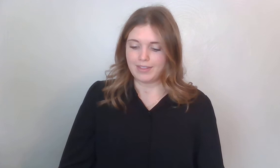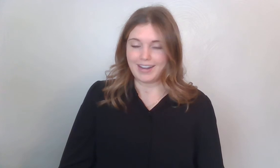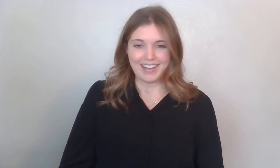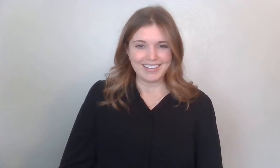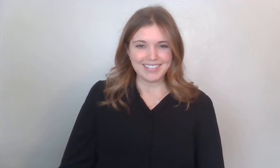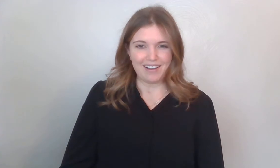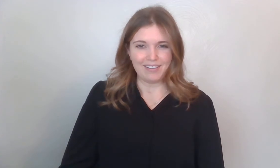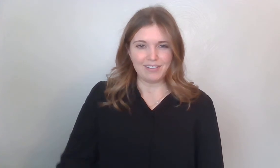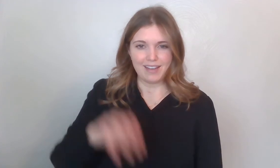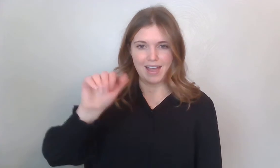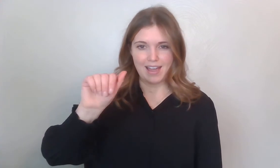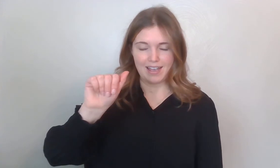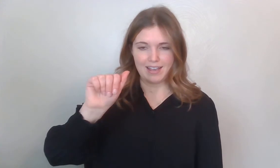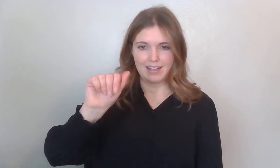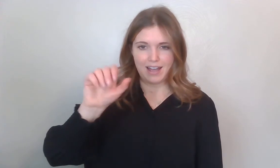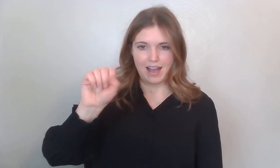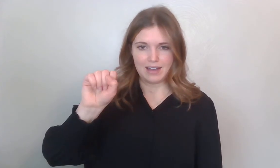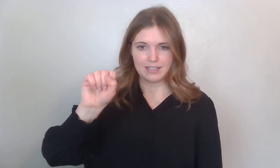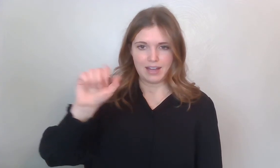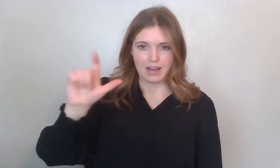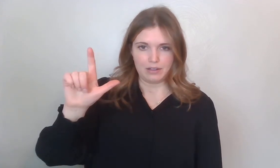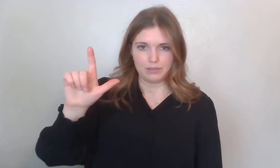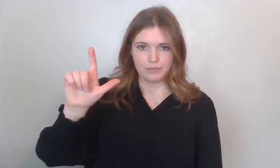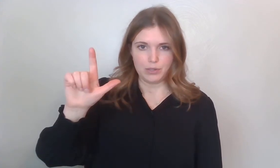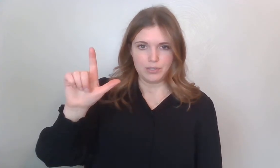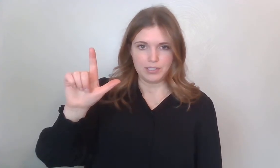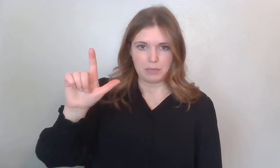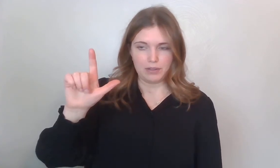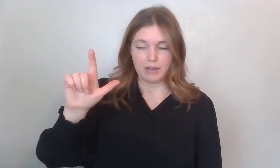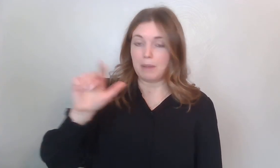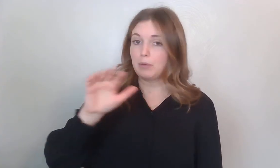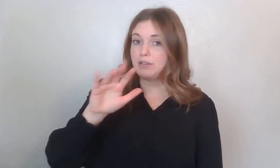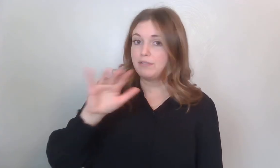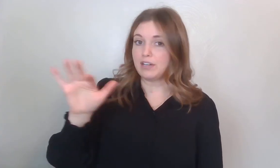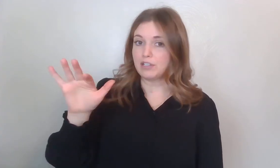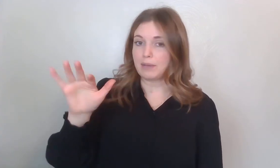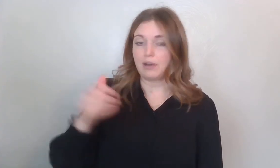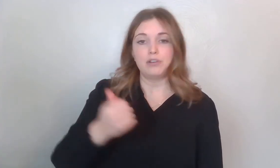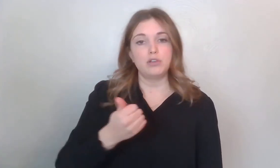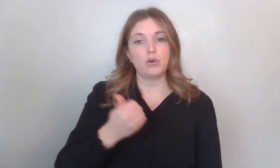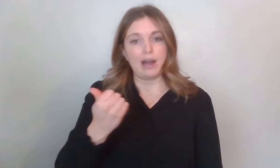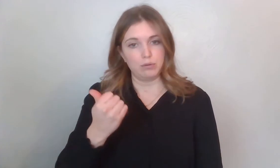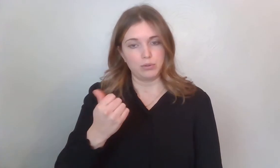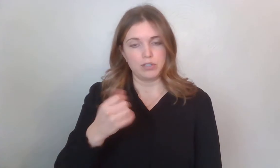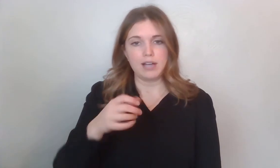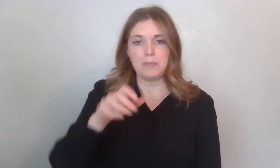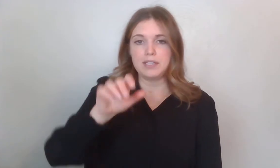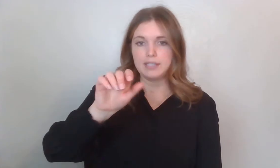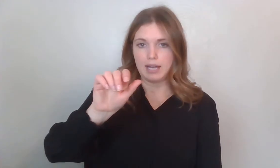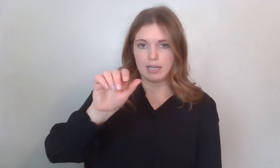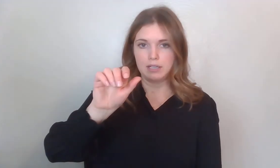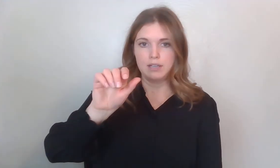And then, ASL A-S-L You just spell that. Remember when you fingerspell you go out toward your dominant side,